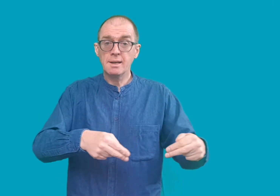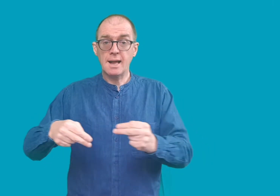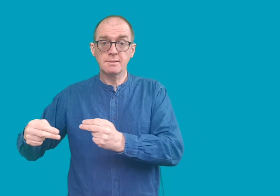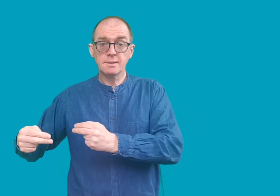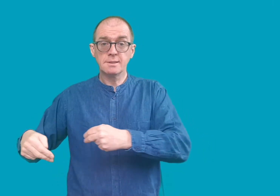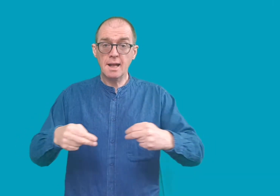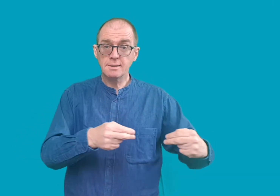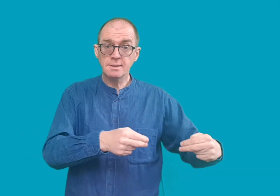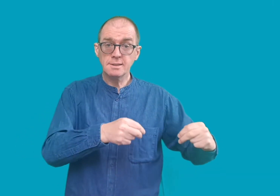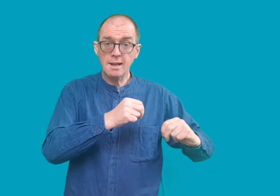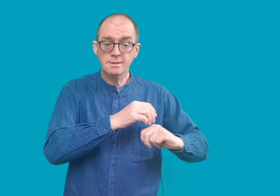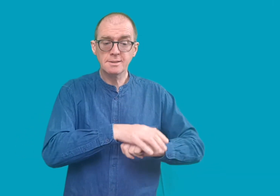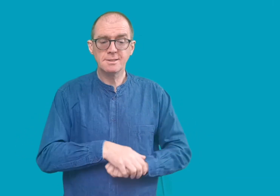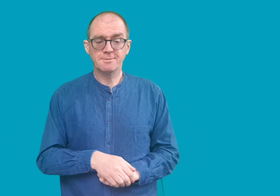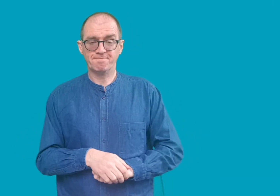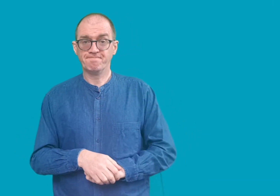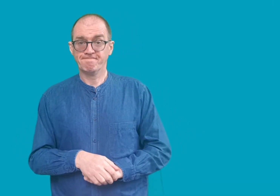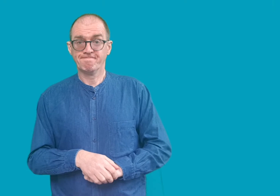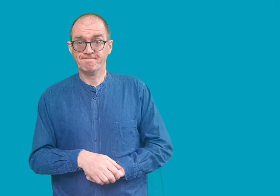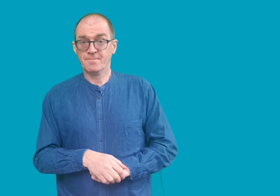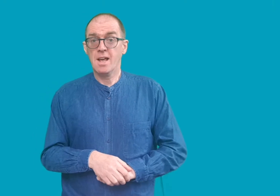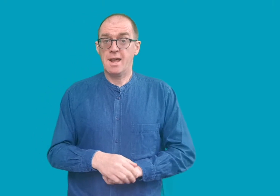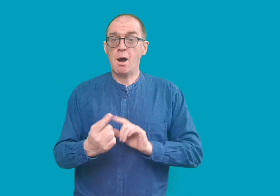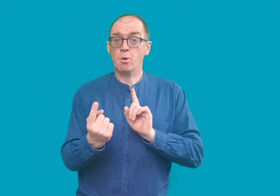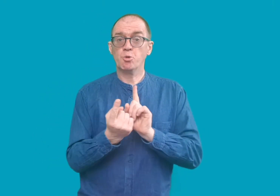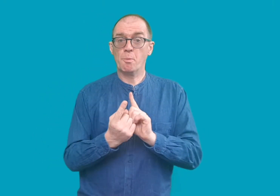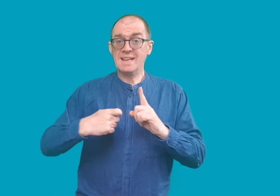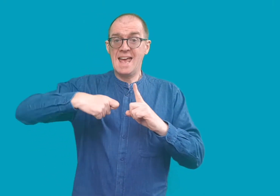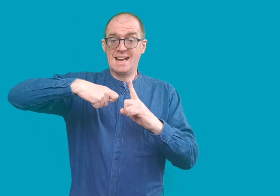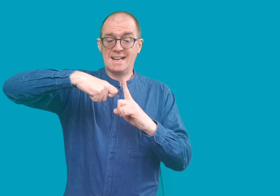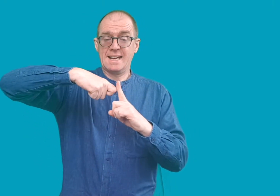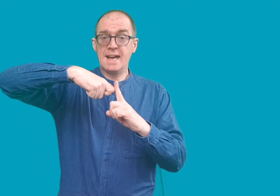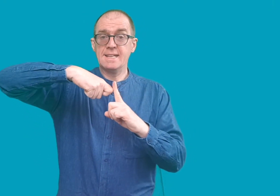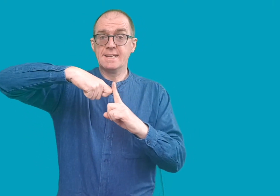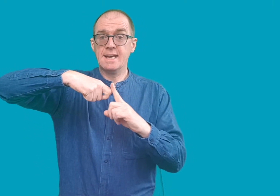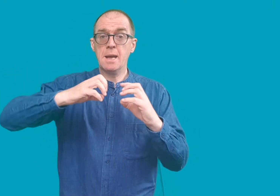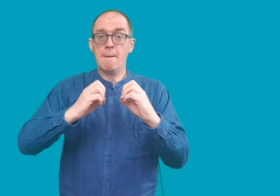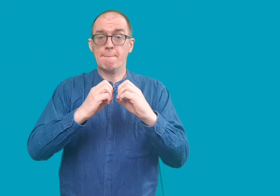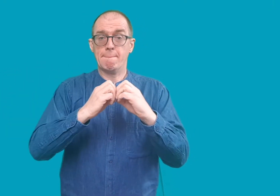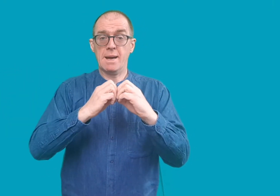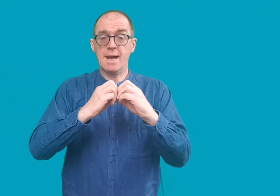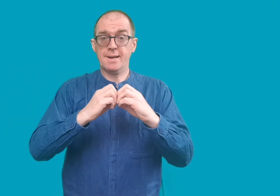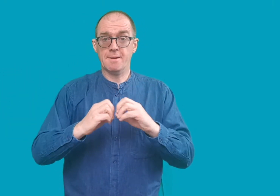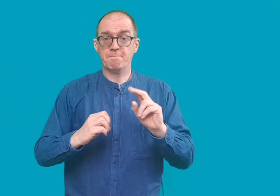Dance, dance, dance. Now we're going to meet Katie Bairdie.